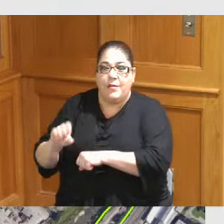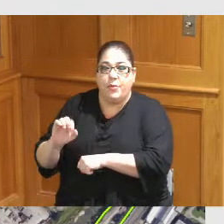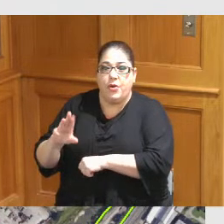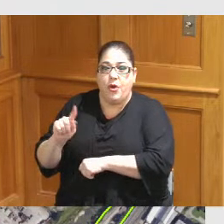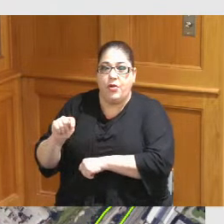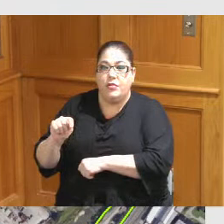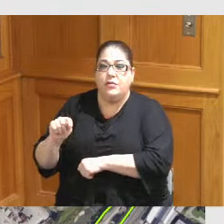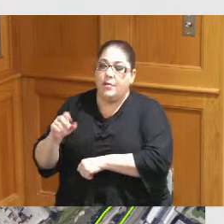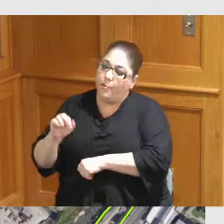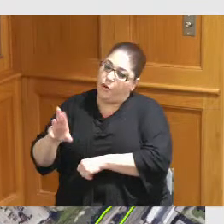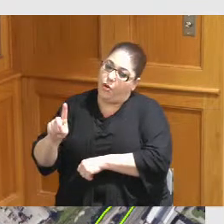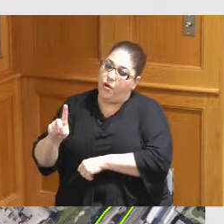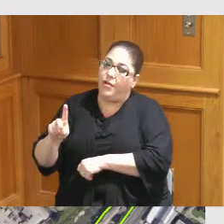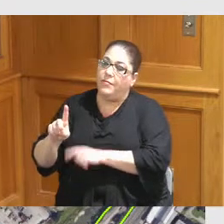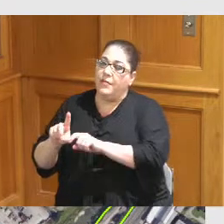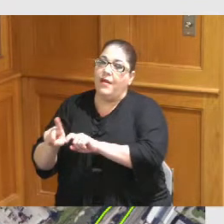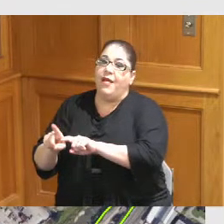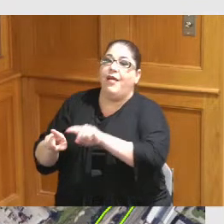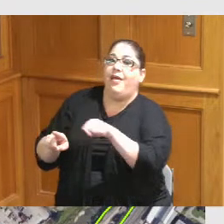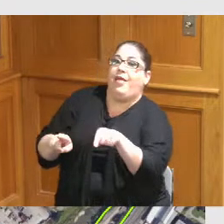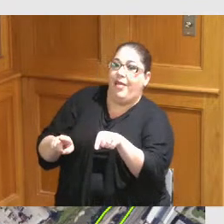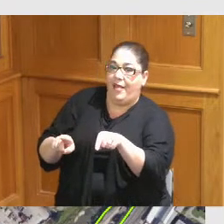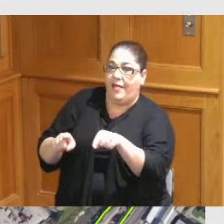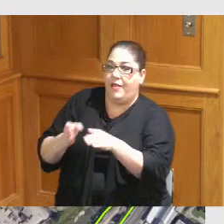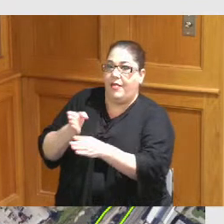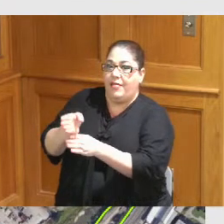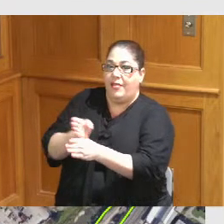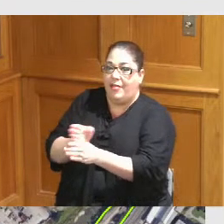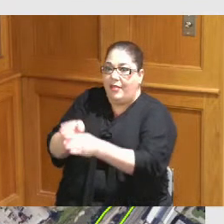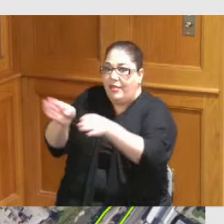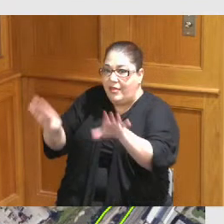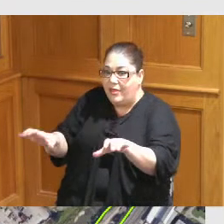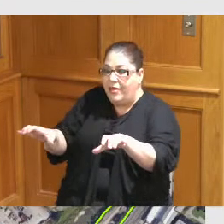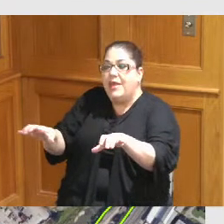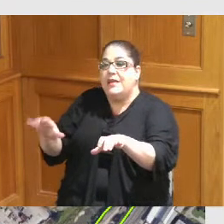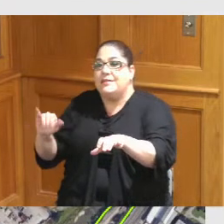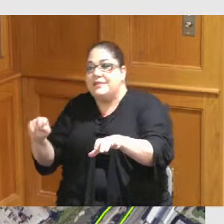additional 140 jobs on the site and part of them are in Cincinnati and part of them are insane